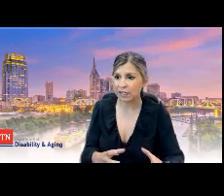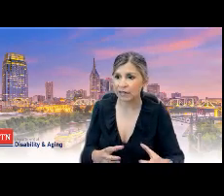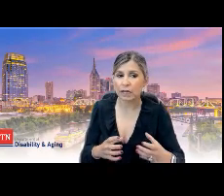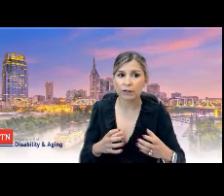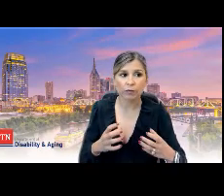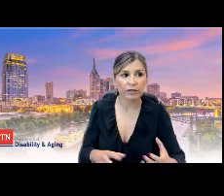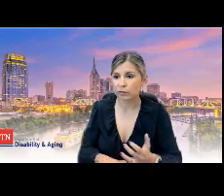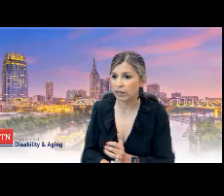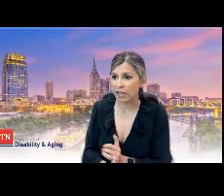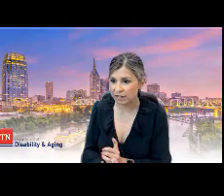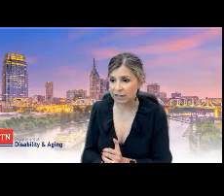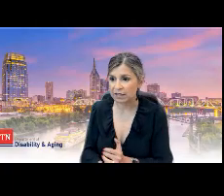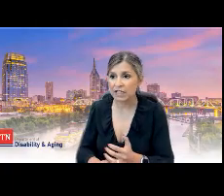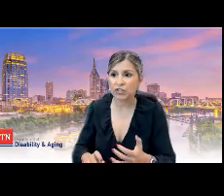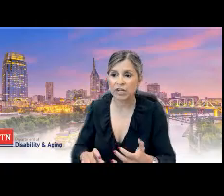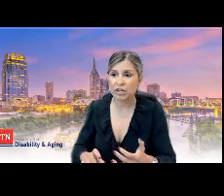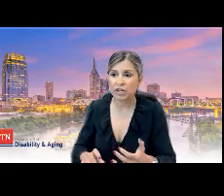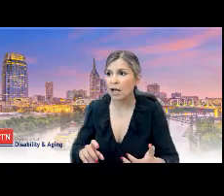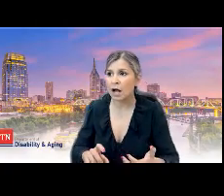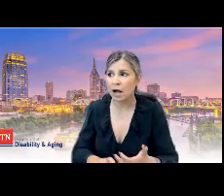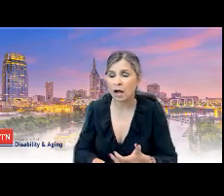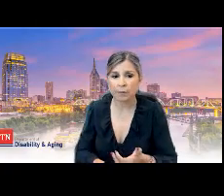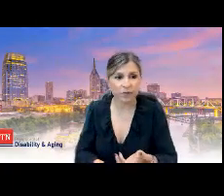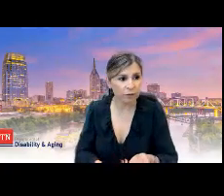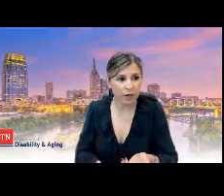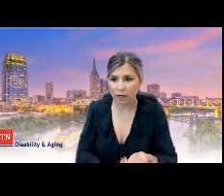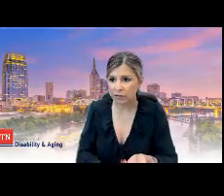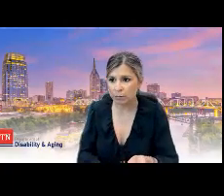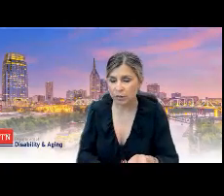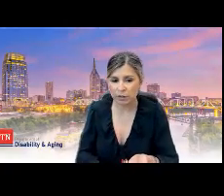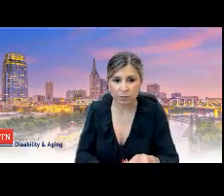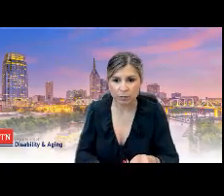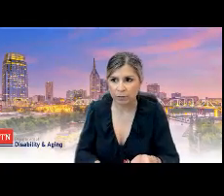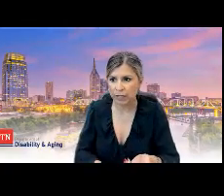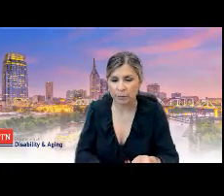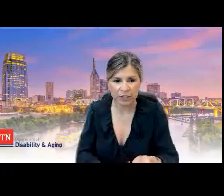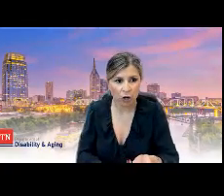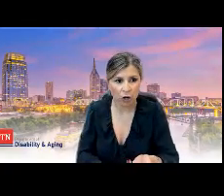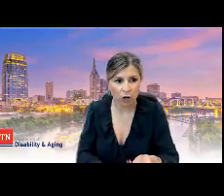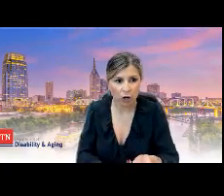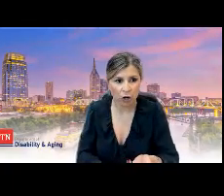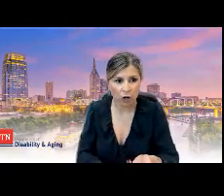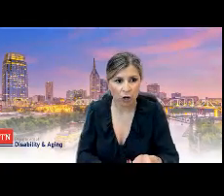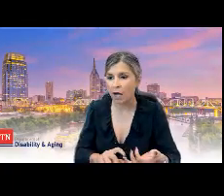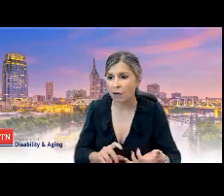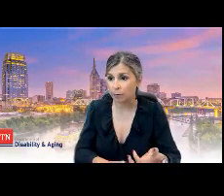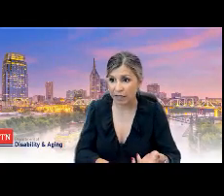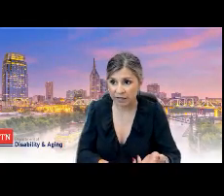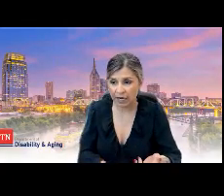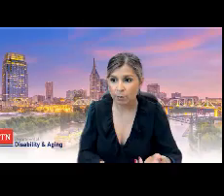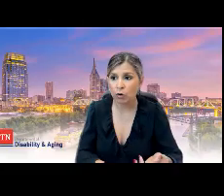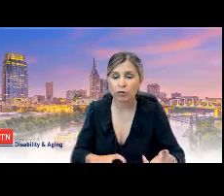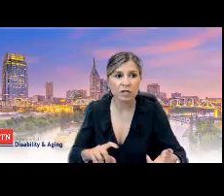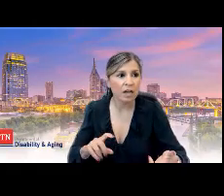a lot of risks with isolation. Some some they could be targeted by scammers.